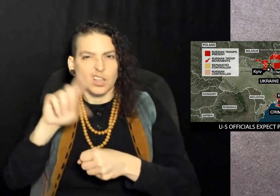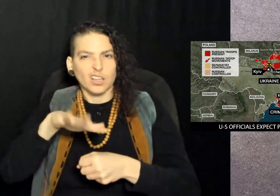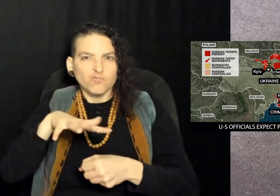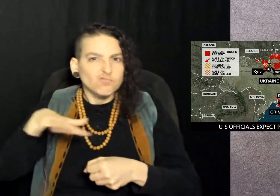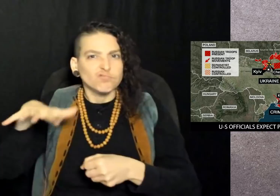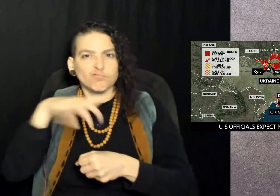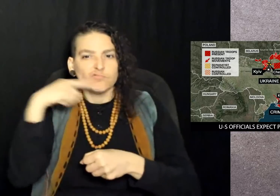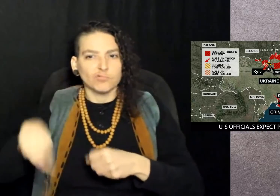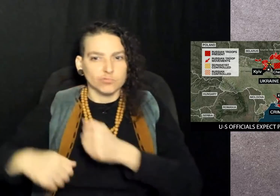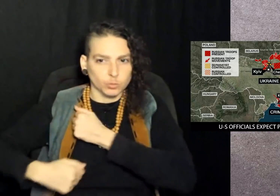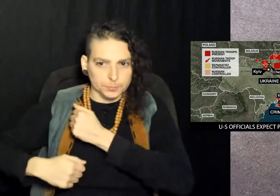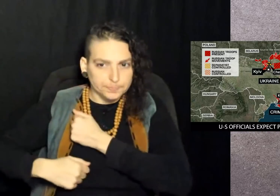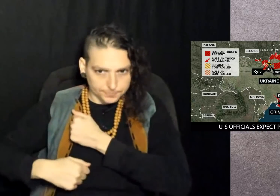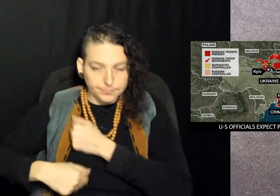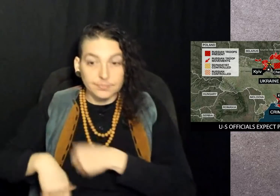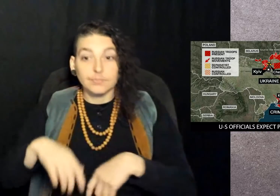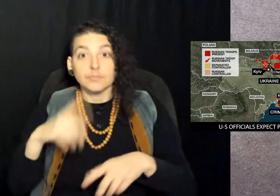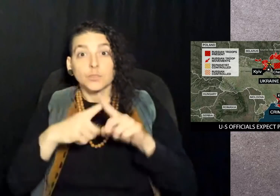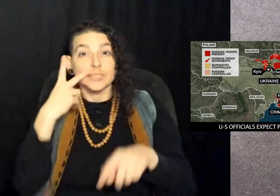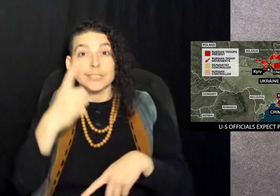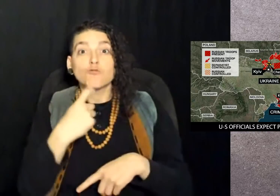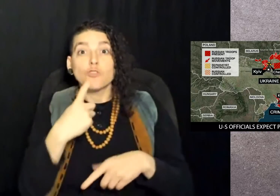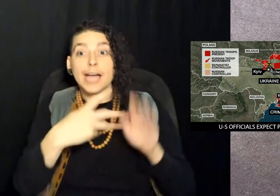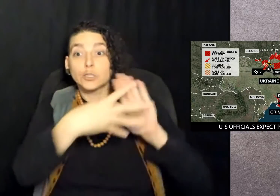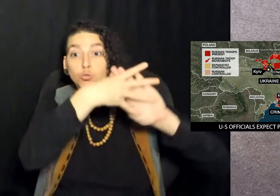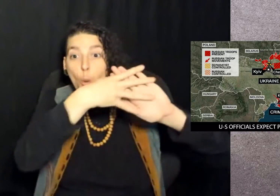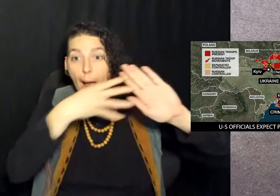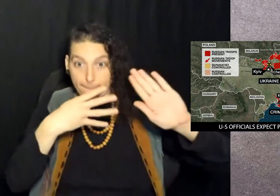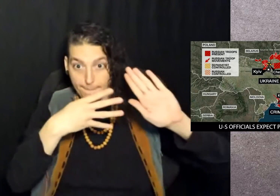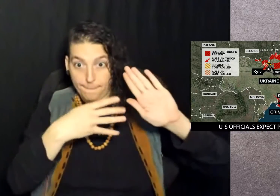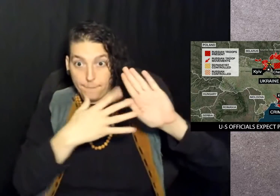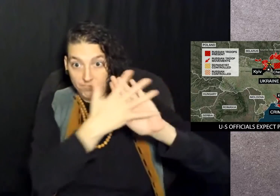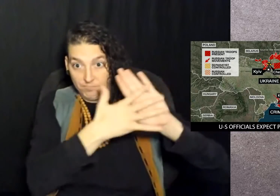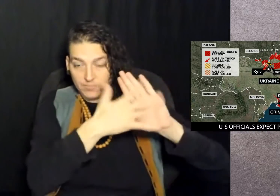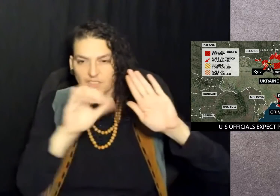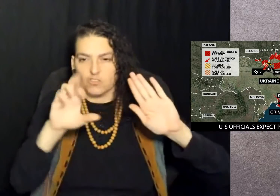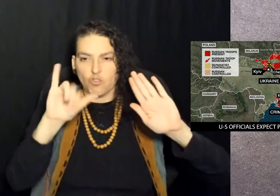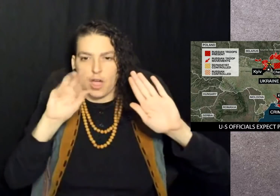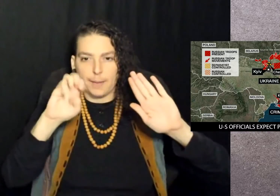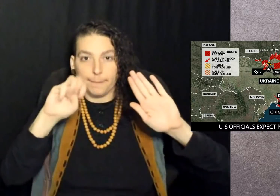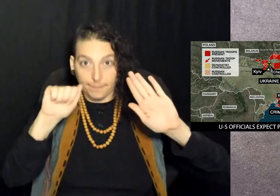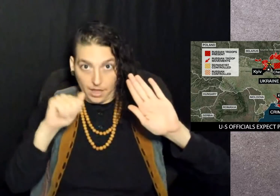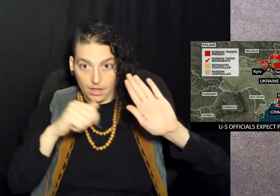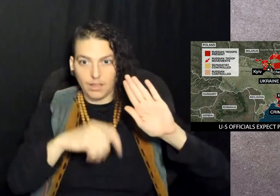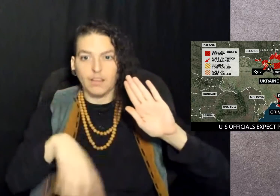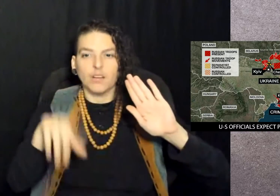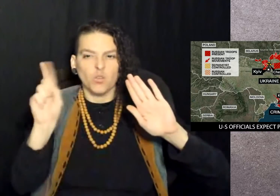Russian troops are and the red striped area is Crimea where Russia has seized control